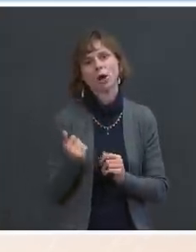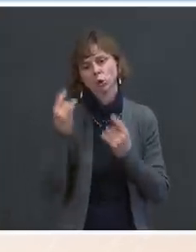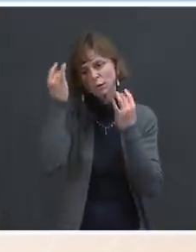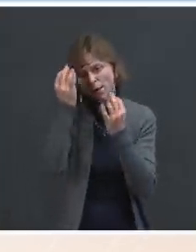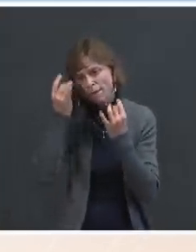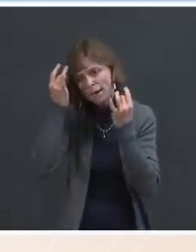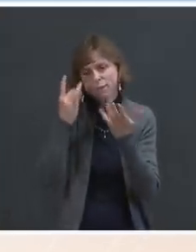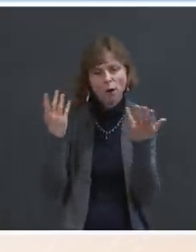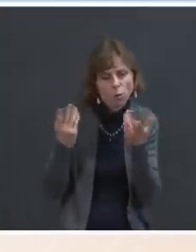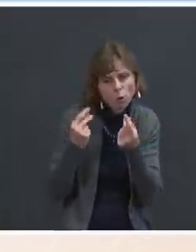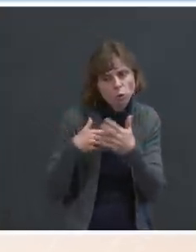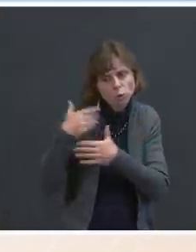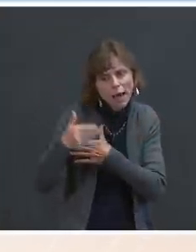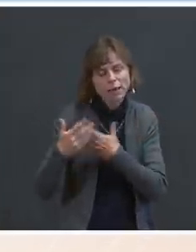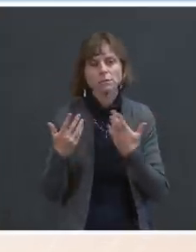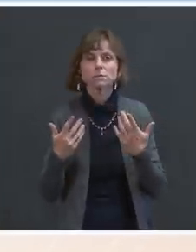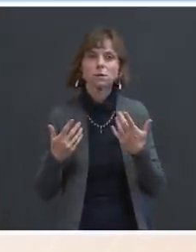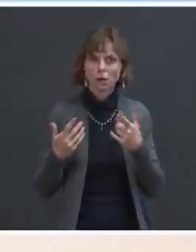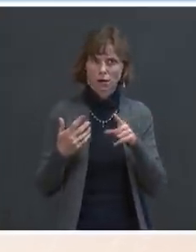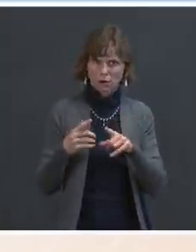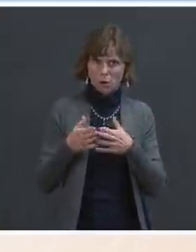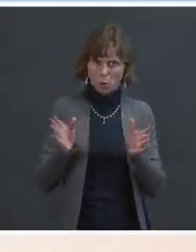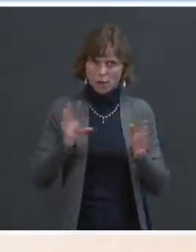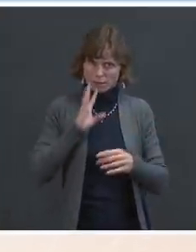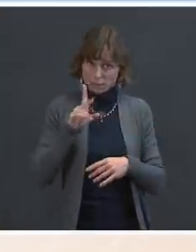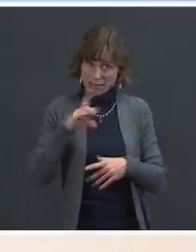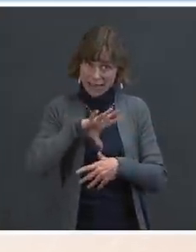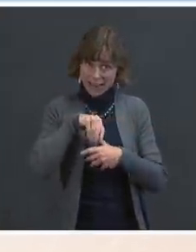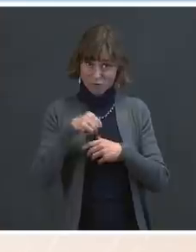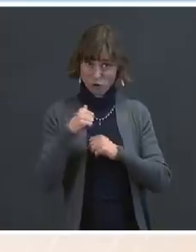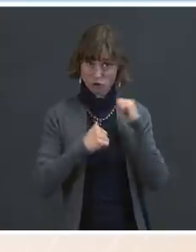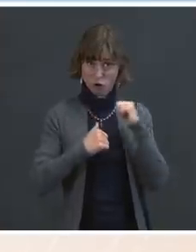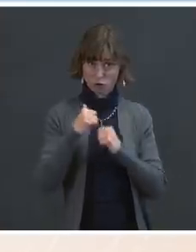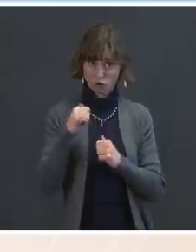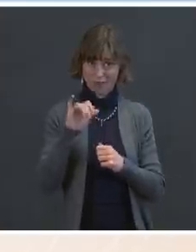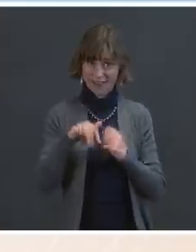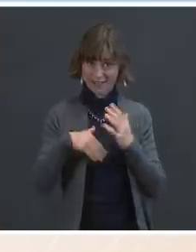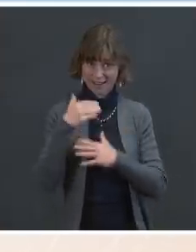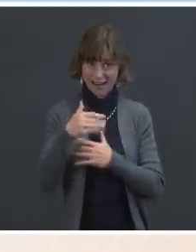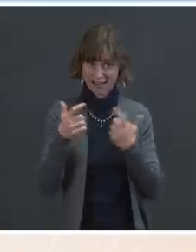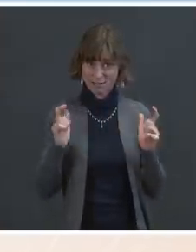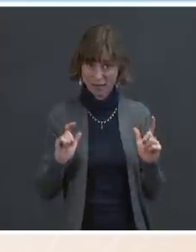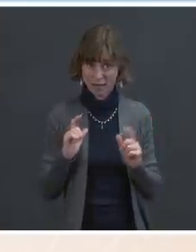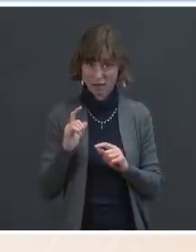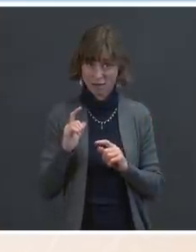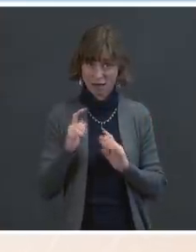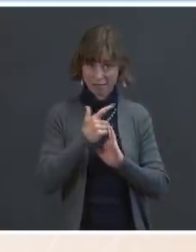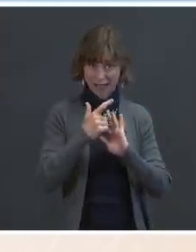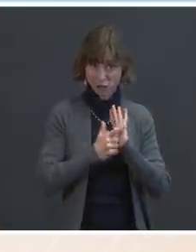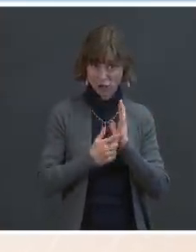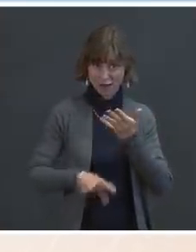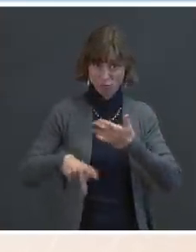But broadly speaking, is infrastructure the next big legislative priority on Capitol Hill for this administration?